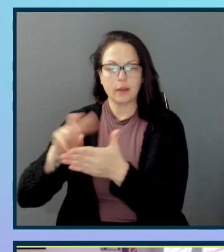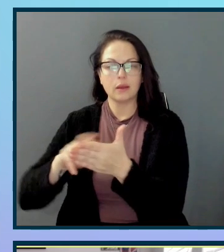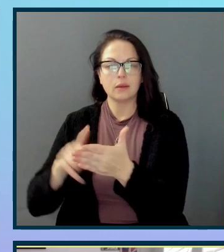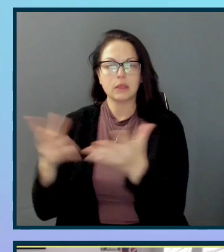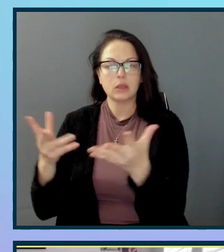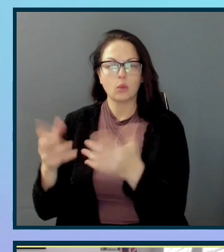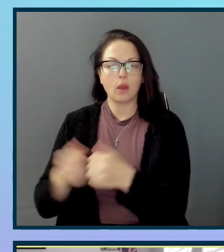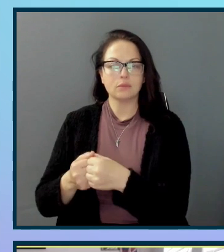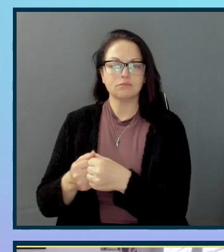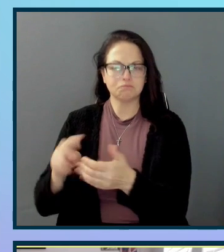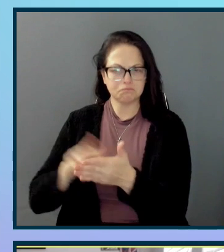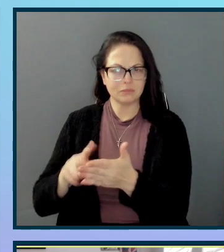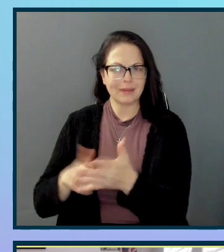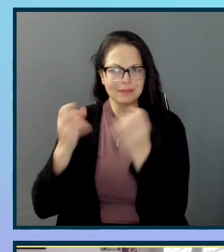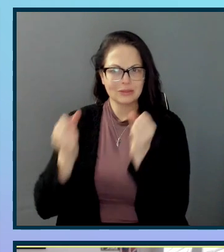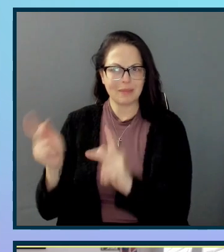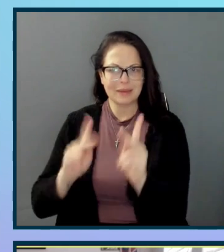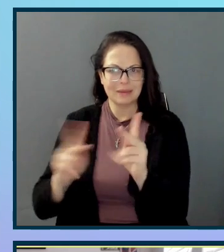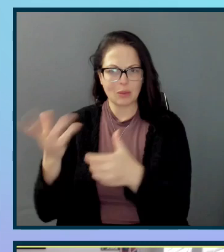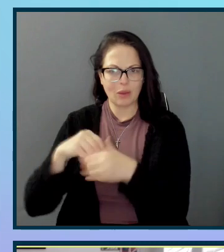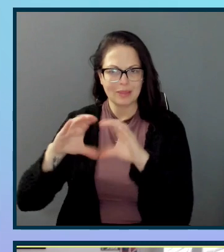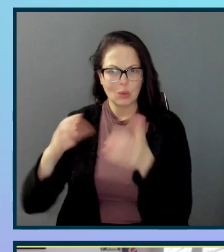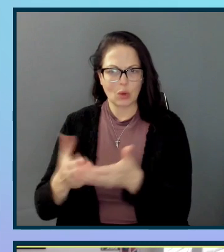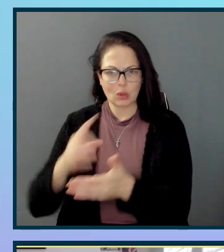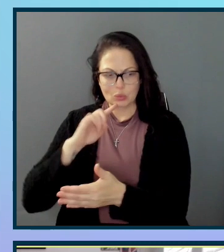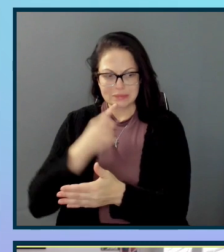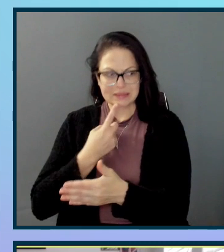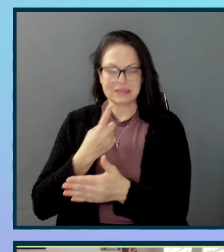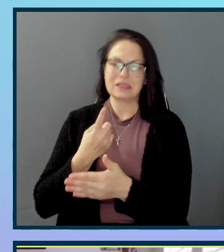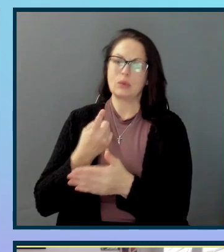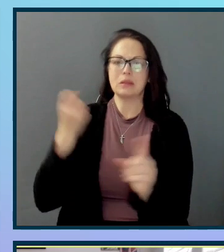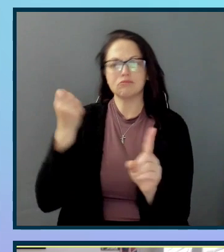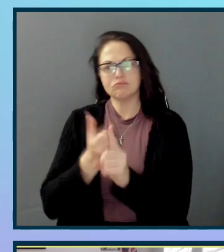is that there are a large number of people in the world who are severely affected by dyslexia.